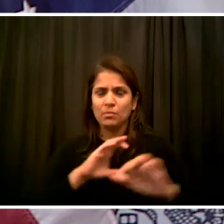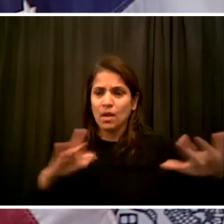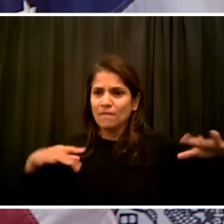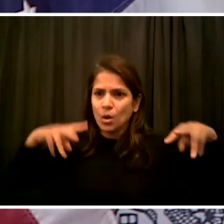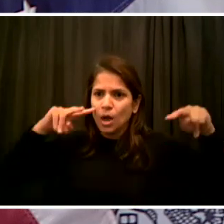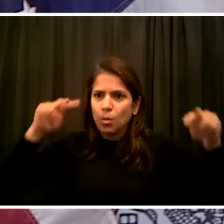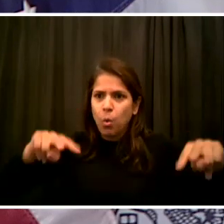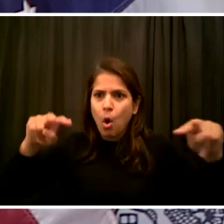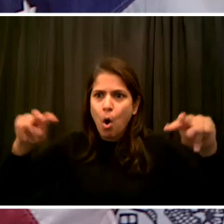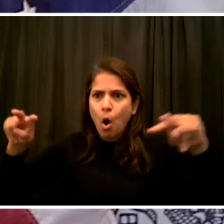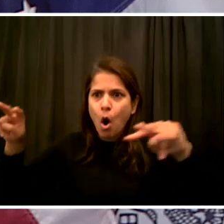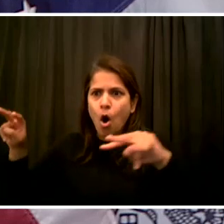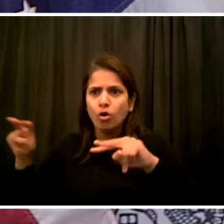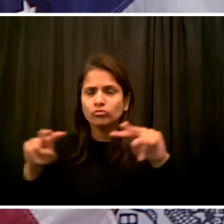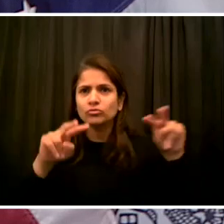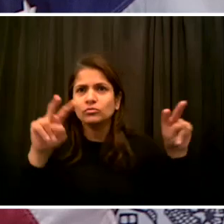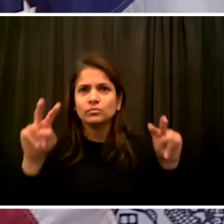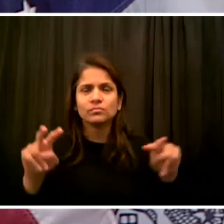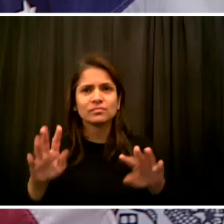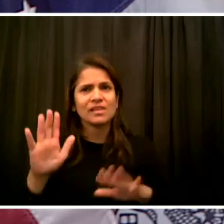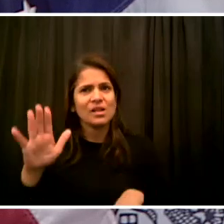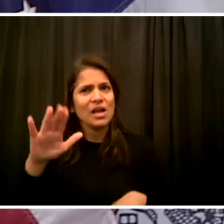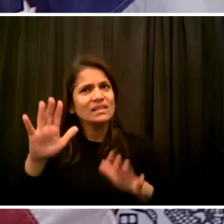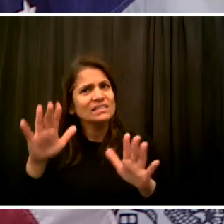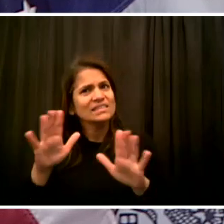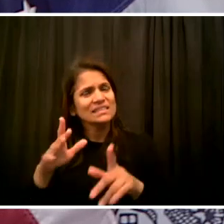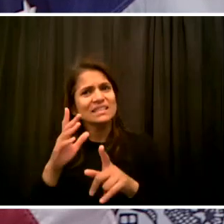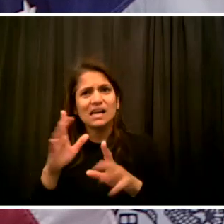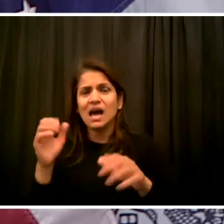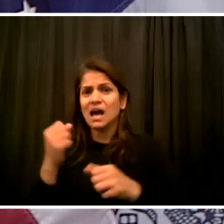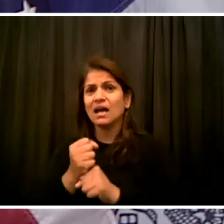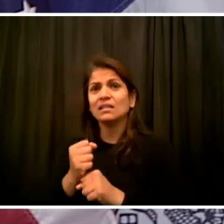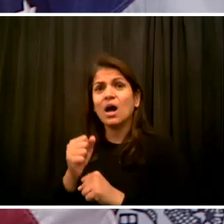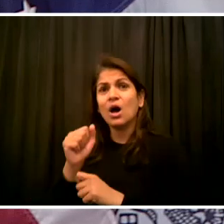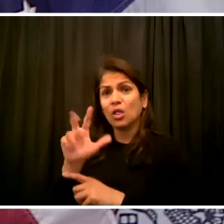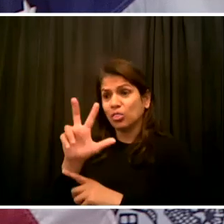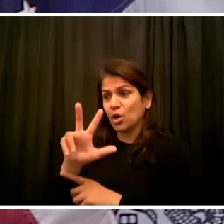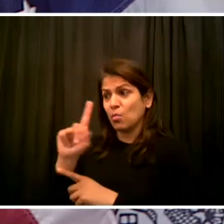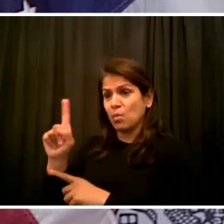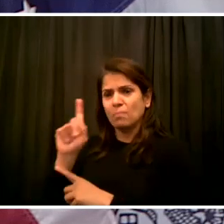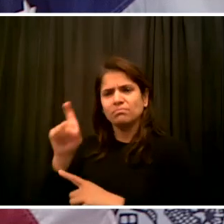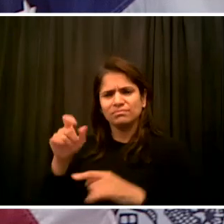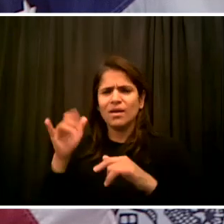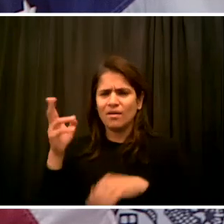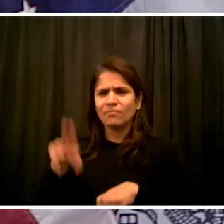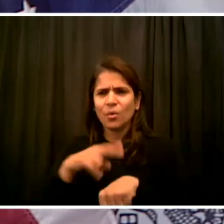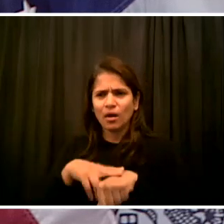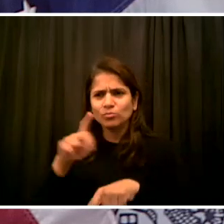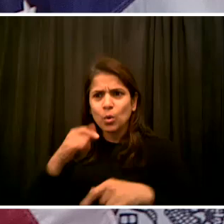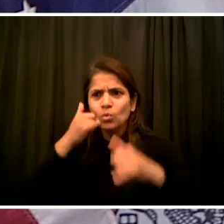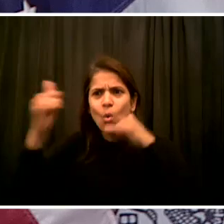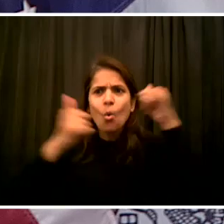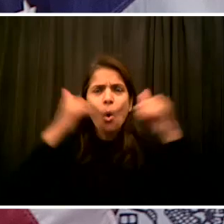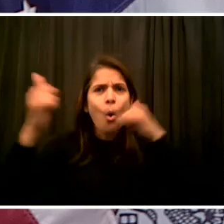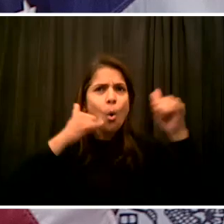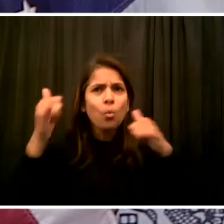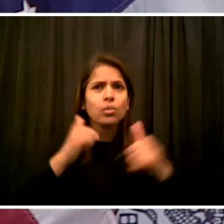TLIERALLY MONITORING WHETHER IT'S 113 CALLS, 911 CALLS. CRIME REPORTS DAY